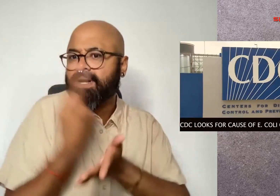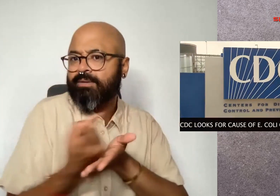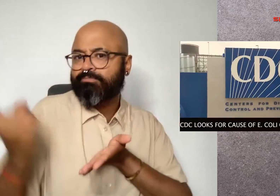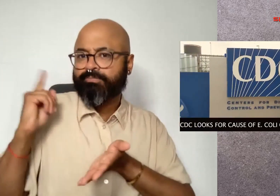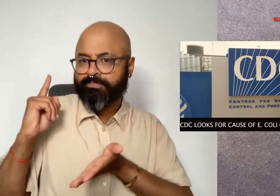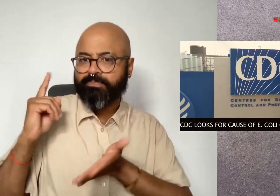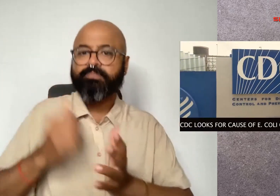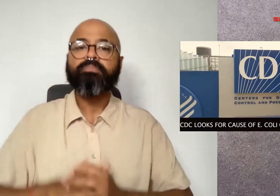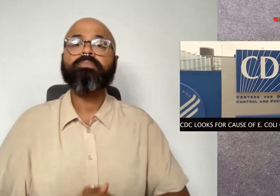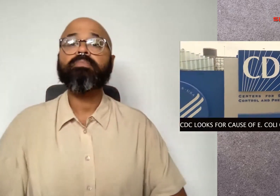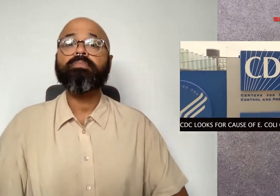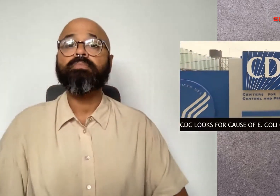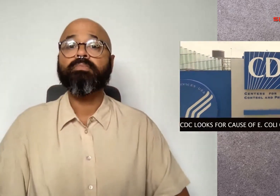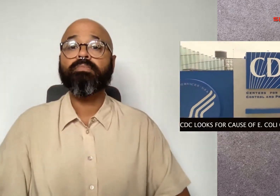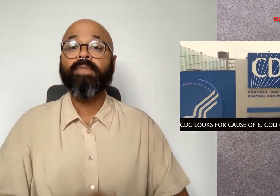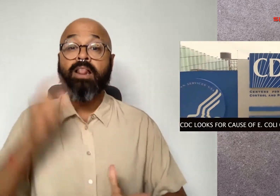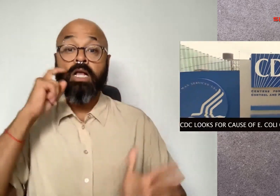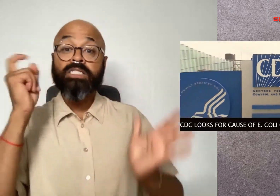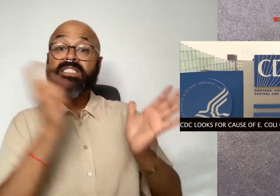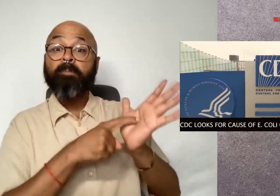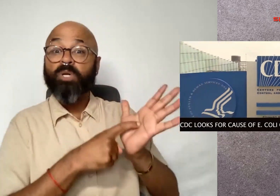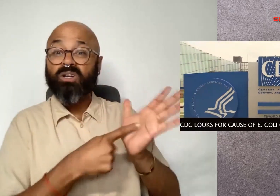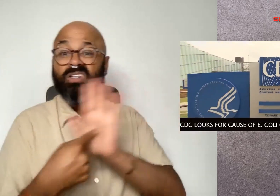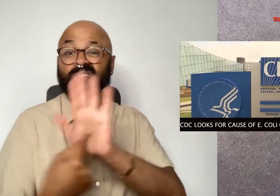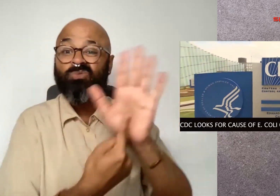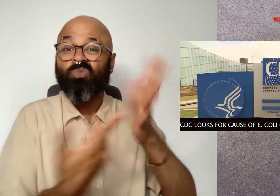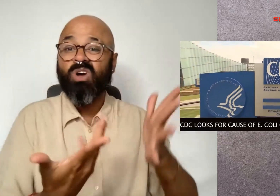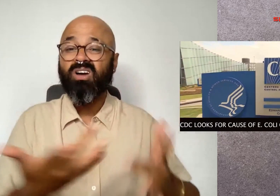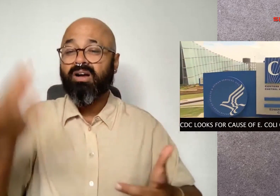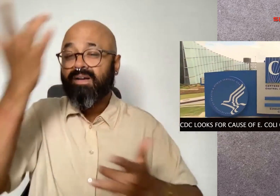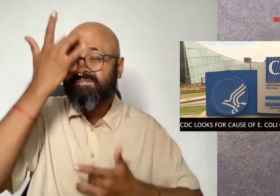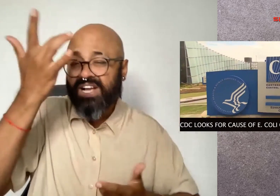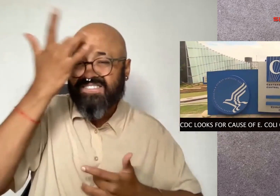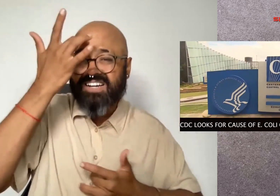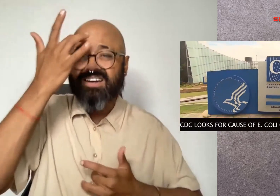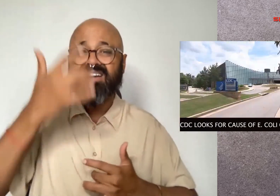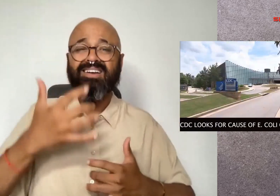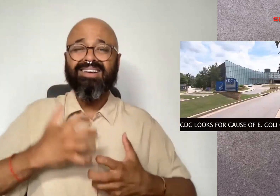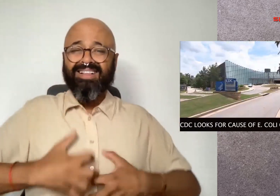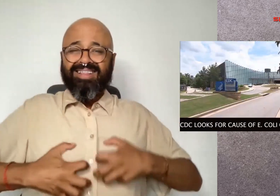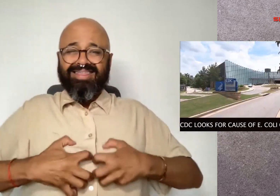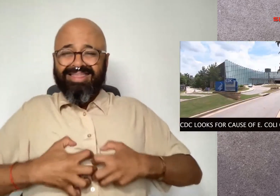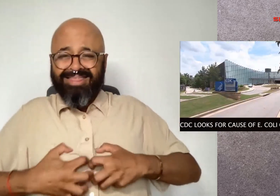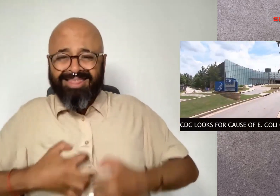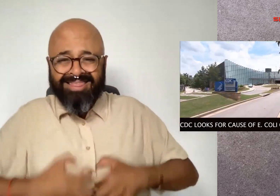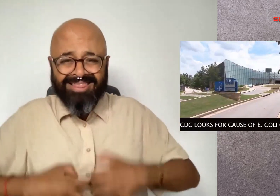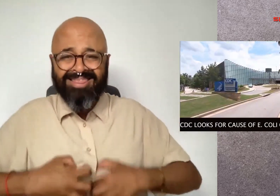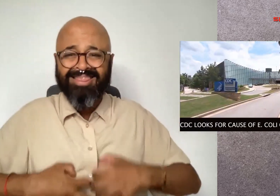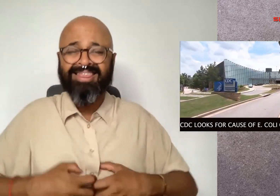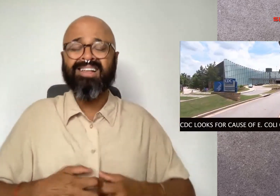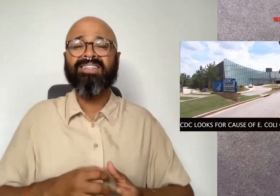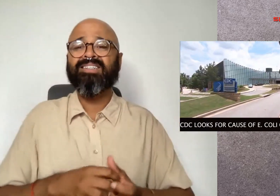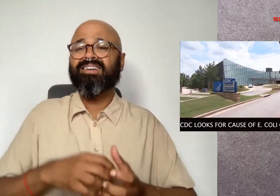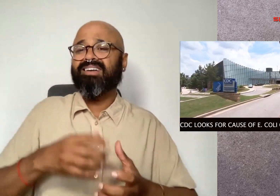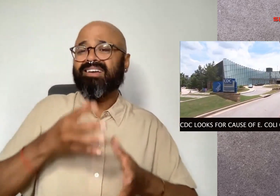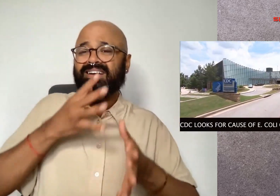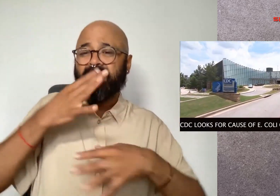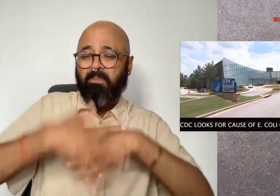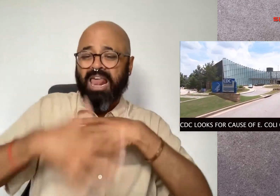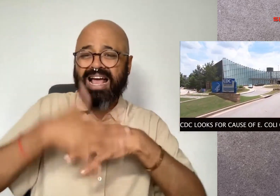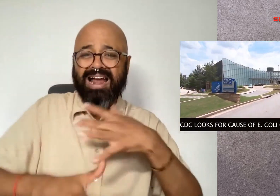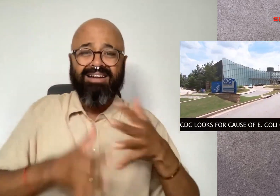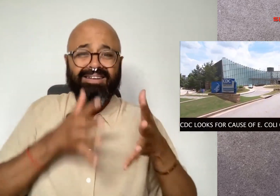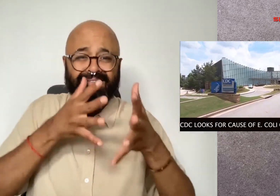what they ate in the previous week the symptoms include fever severe stomach cramps bloody